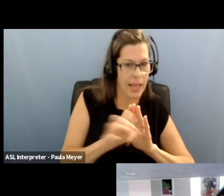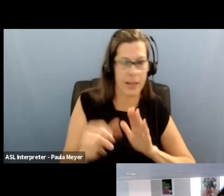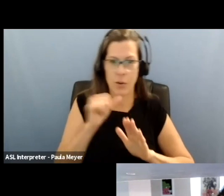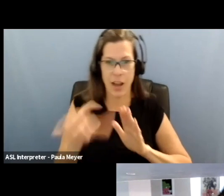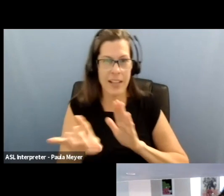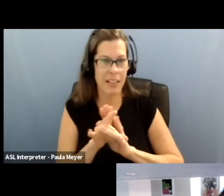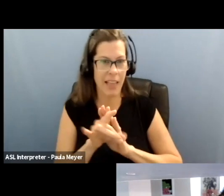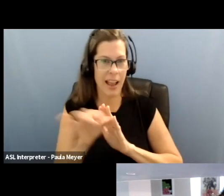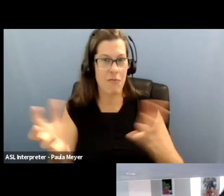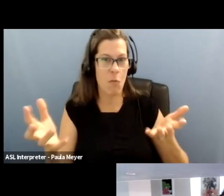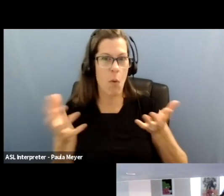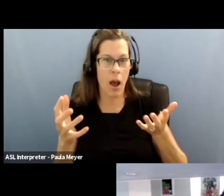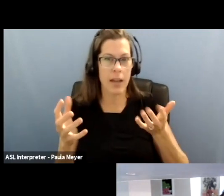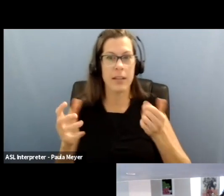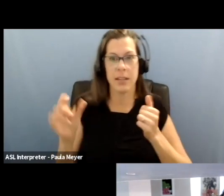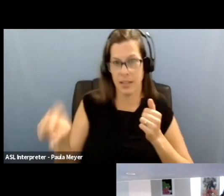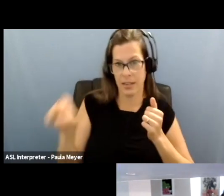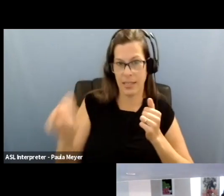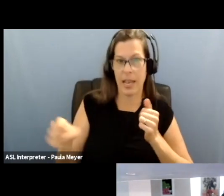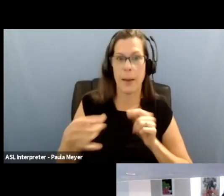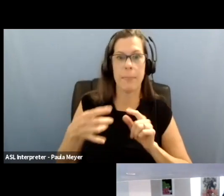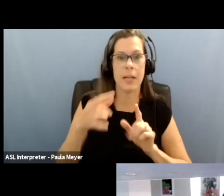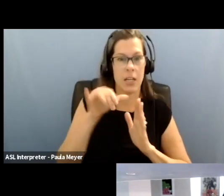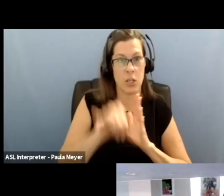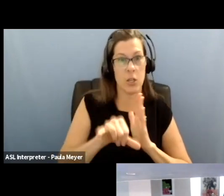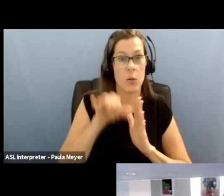Yeah, if it's in YouTube format, if you upload an SRT file,